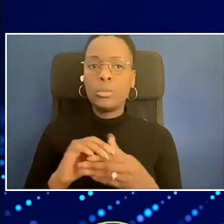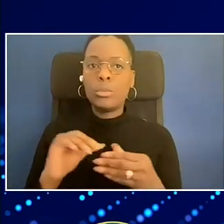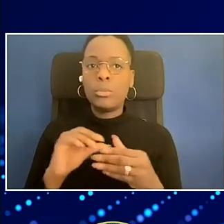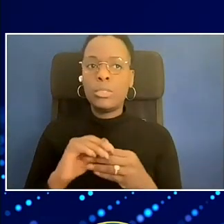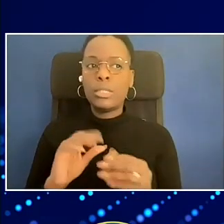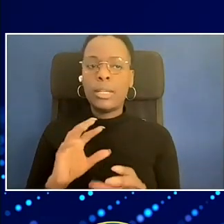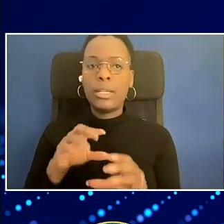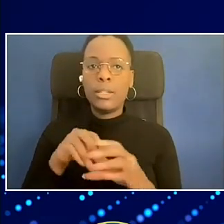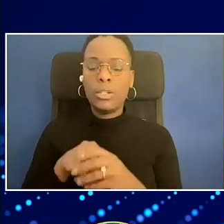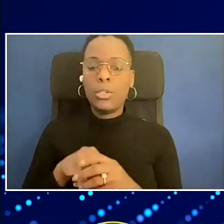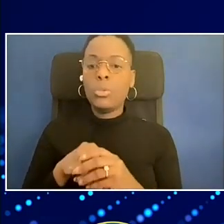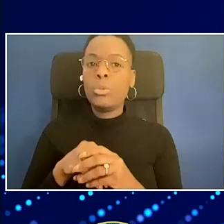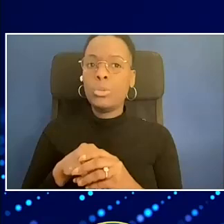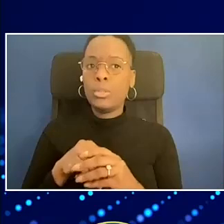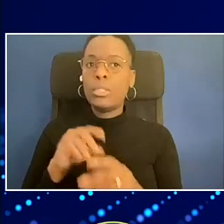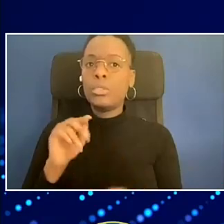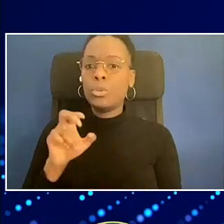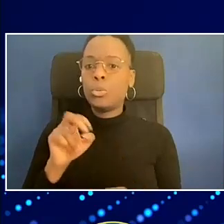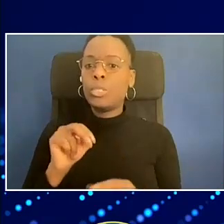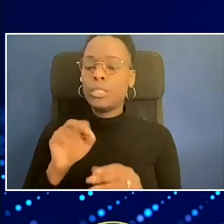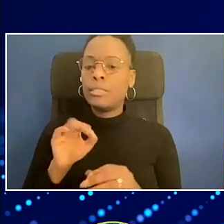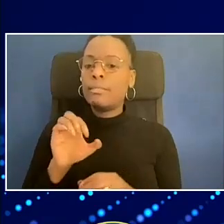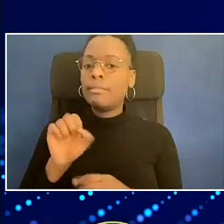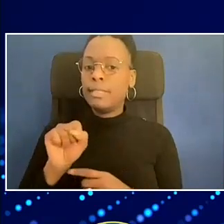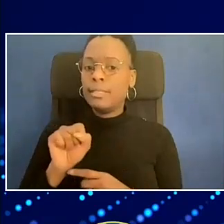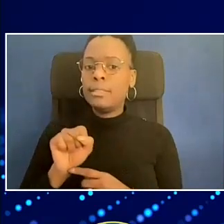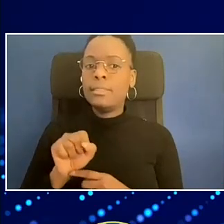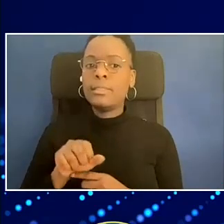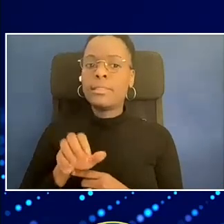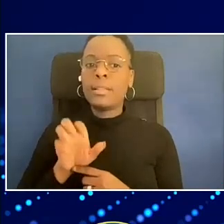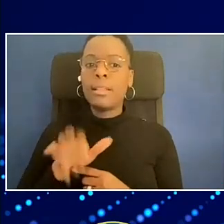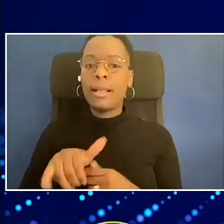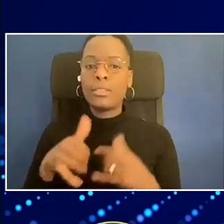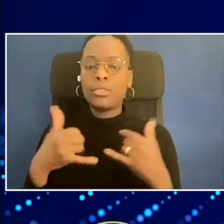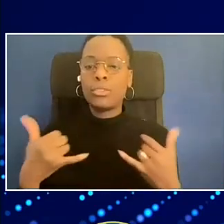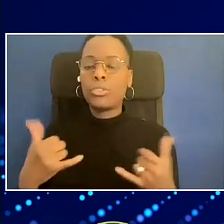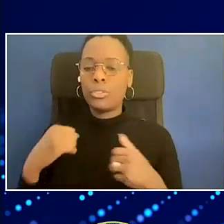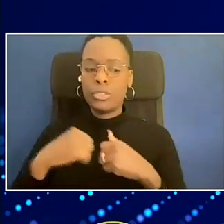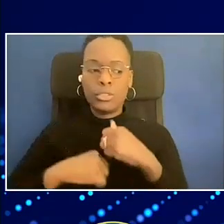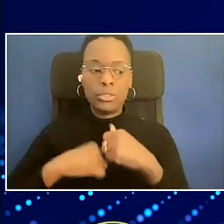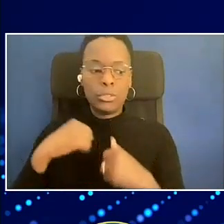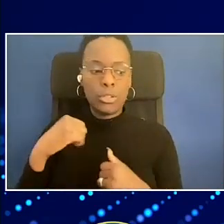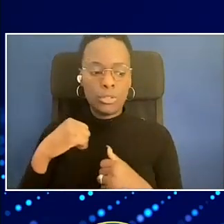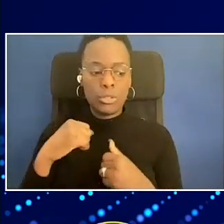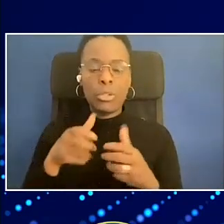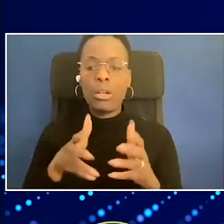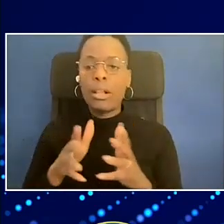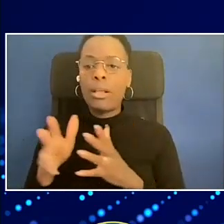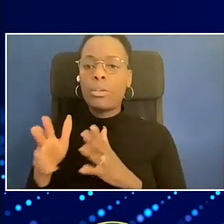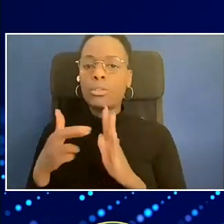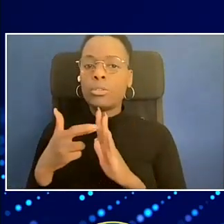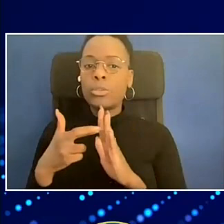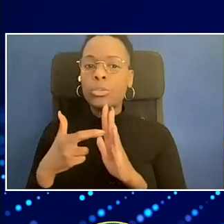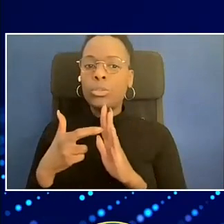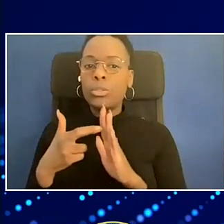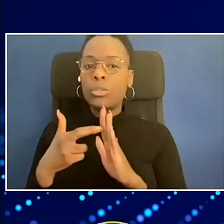that's the current- the current structure allows schools to- I wouldn't know if I